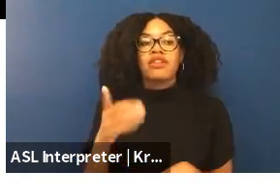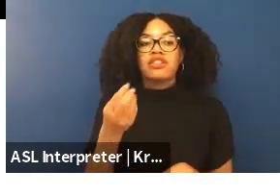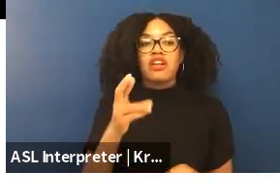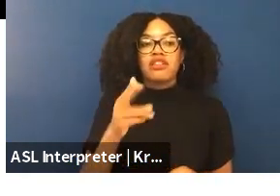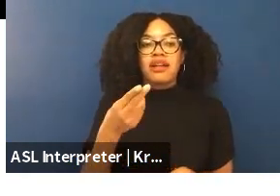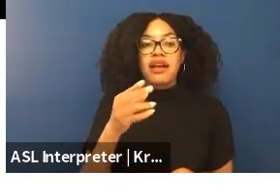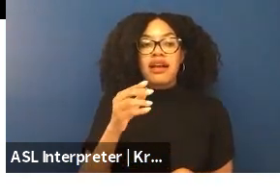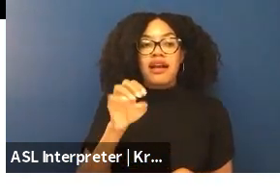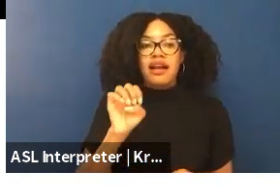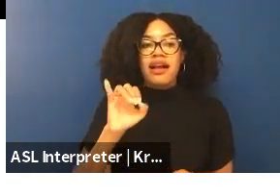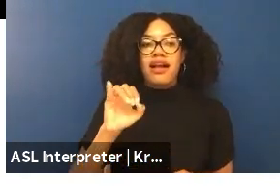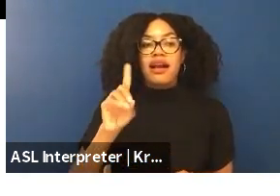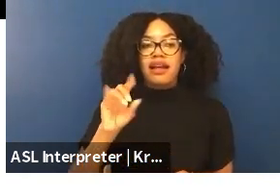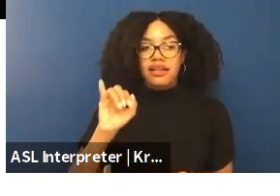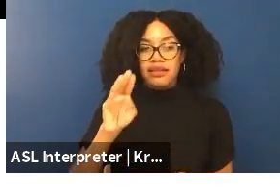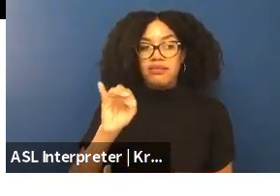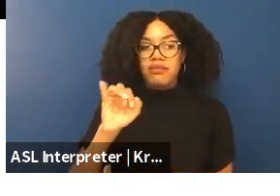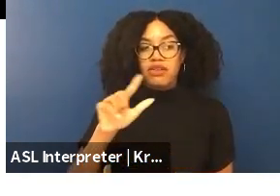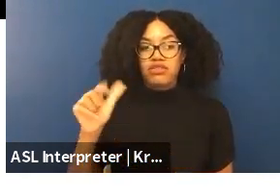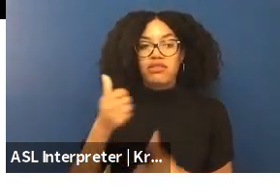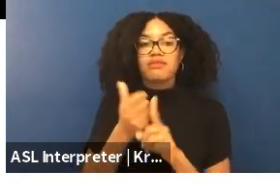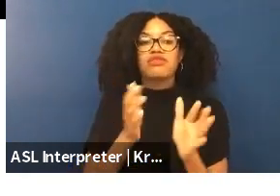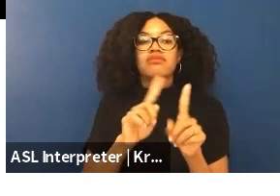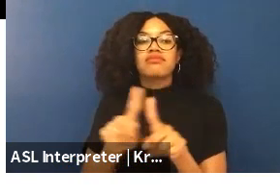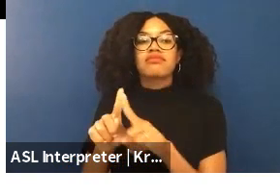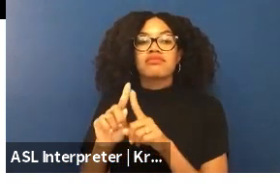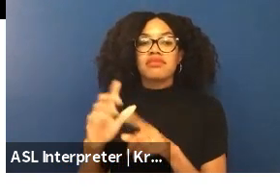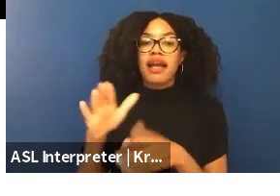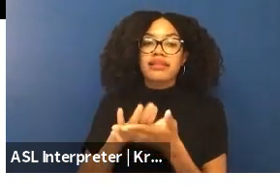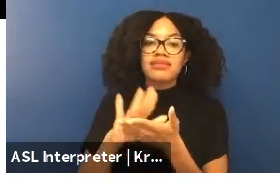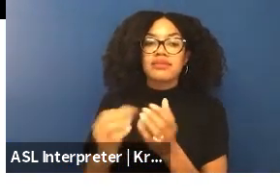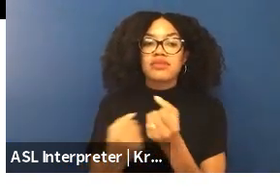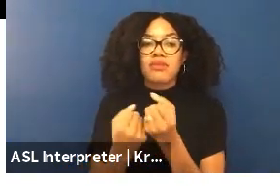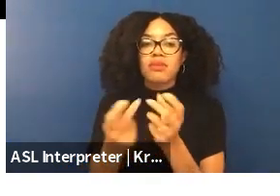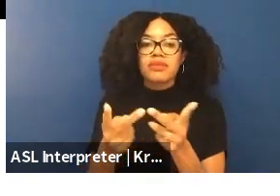and onground universities, including as associate director for the Academic Skills Center at Walden